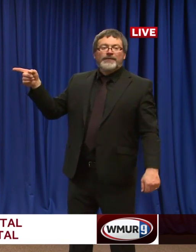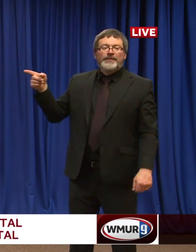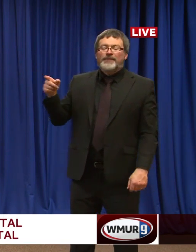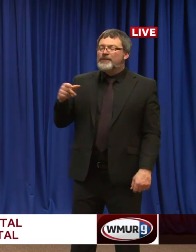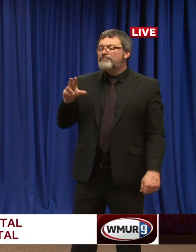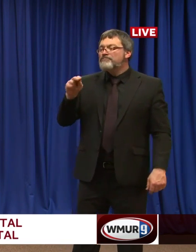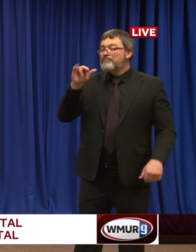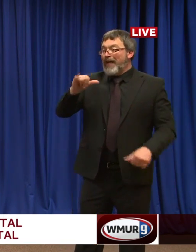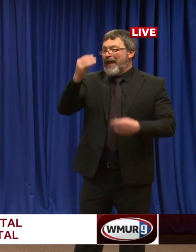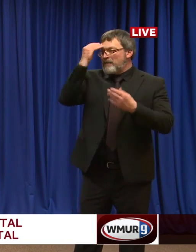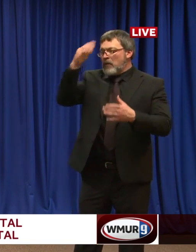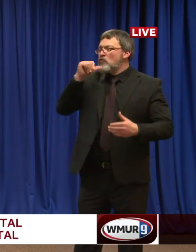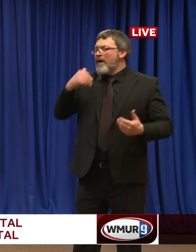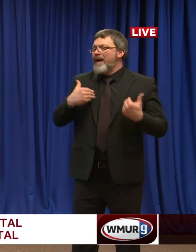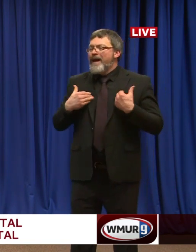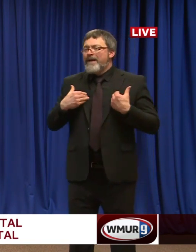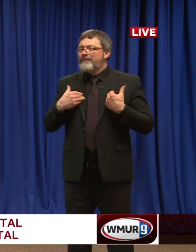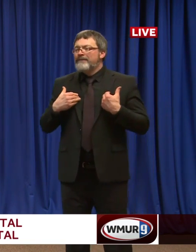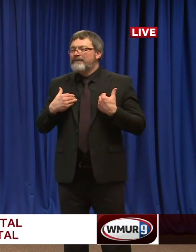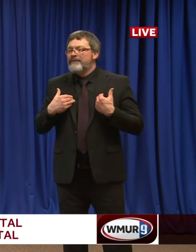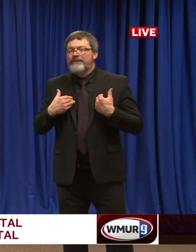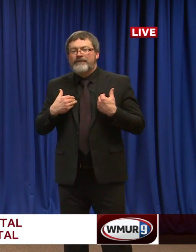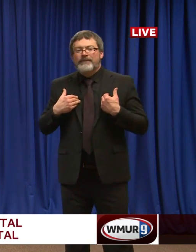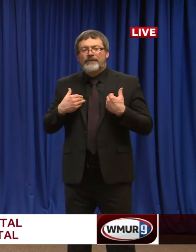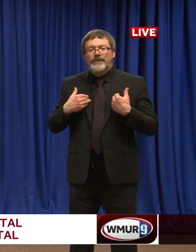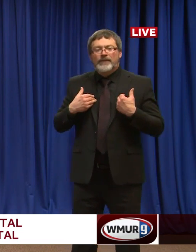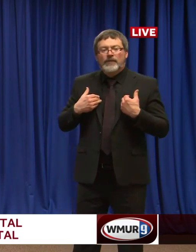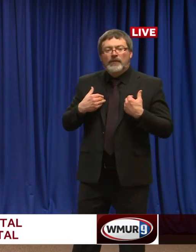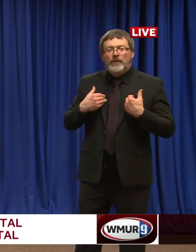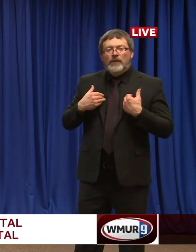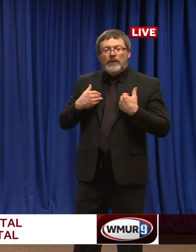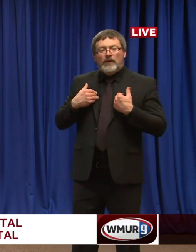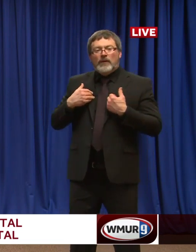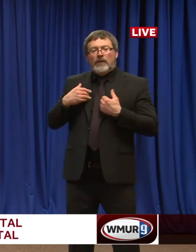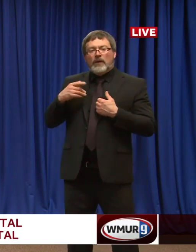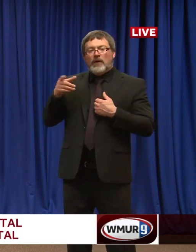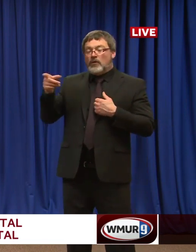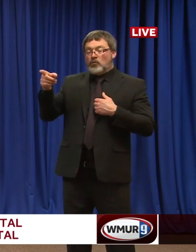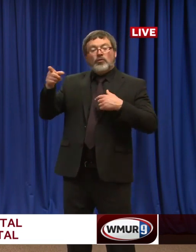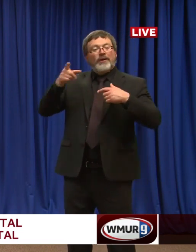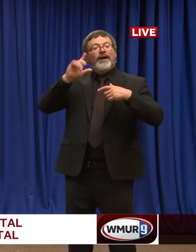SHARED WITH YOU YESTERDAY IS PROBABLY THE MOST UPDATED INFORMATION THE DOZENS OF HAD.